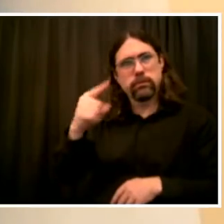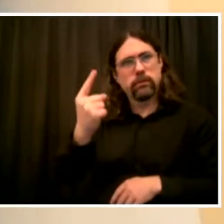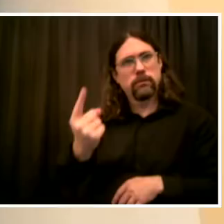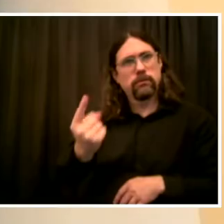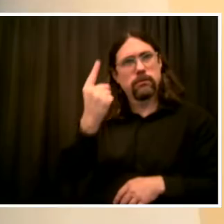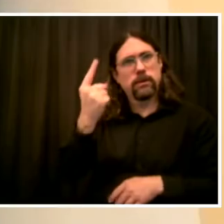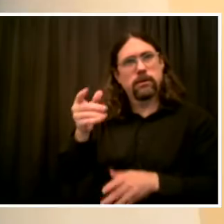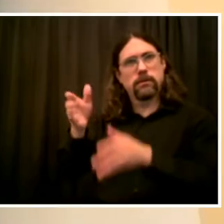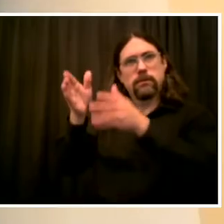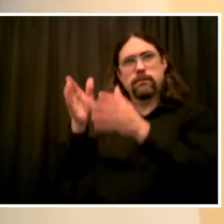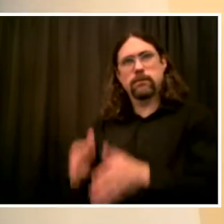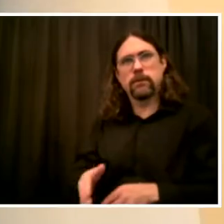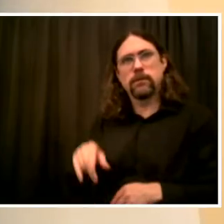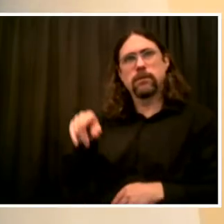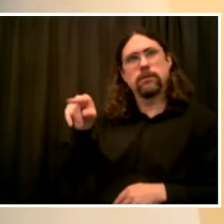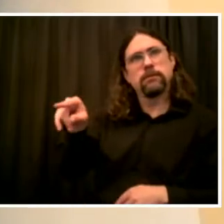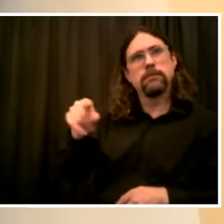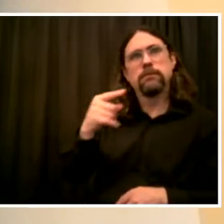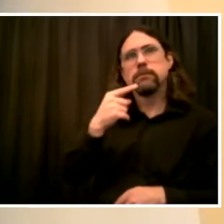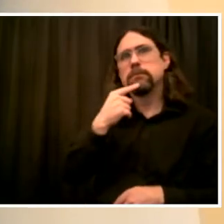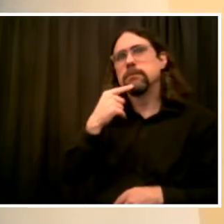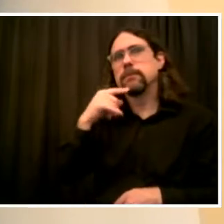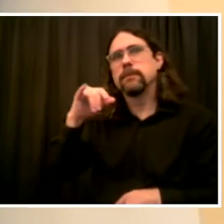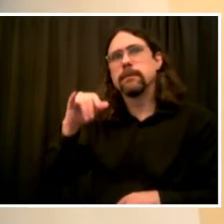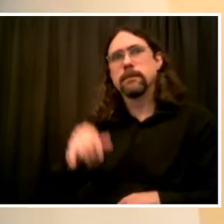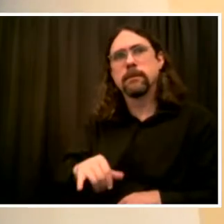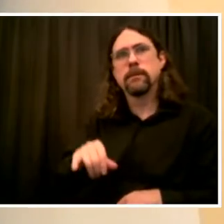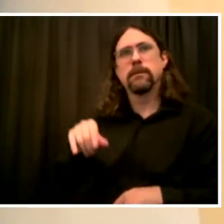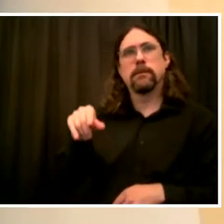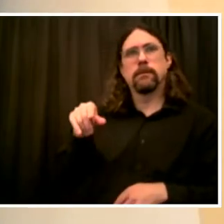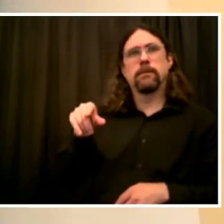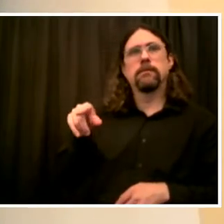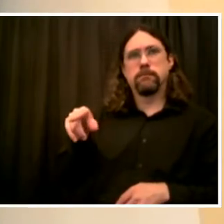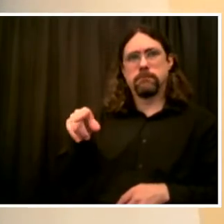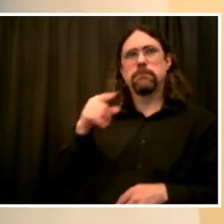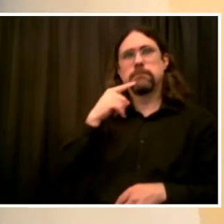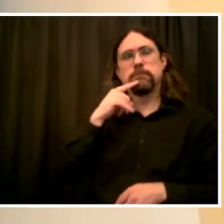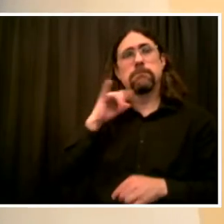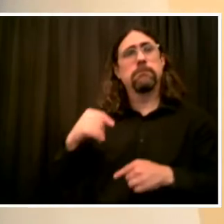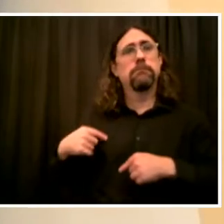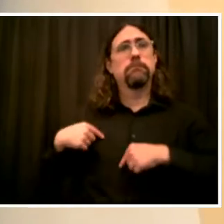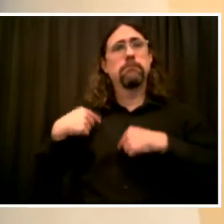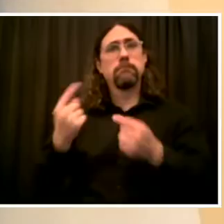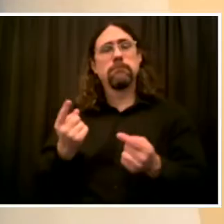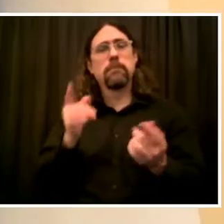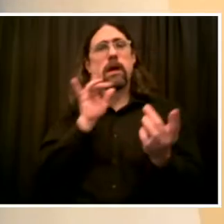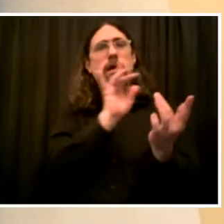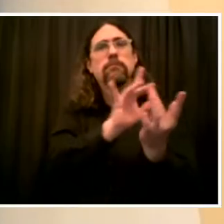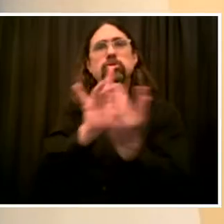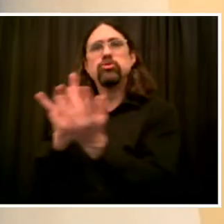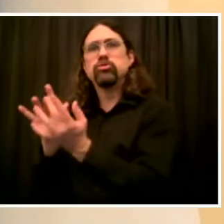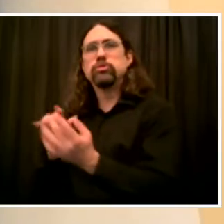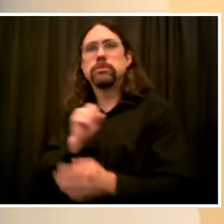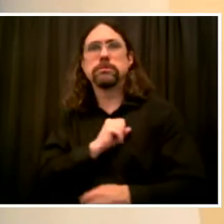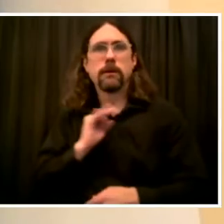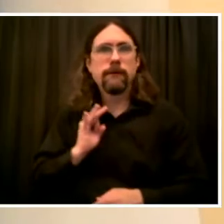HAD TRIED TO CONVINCE MORE THAN 50 TIMES TO COME IN OFF THE STREETS. I THINK THAT KIND